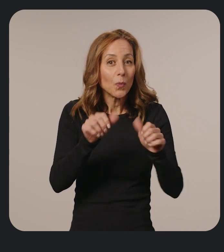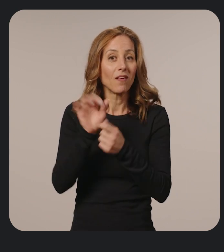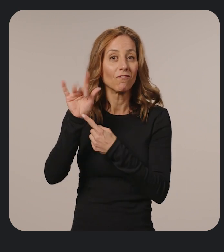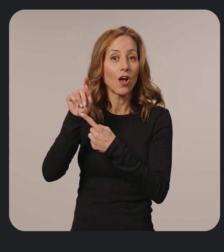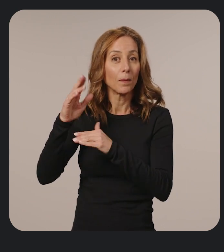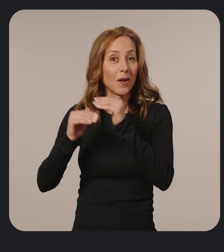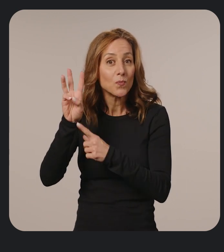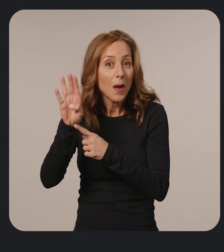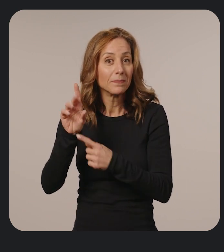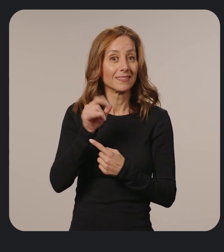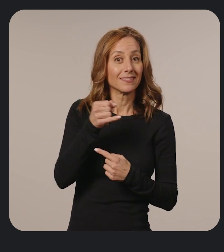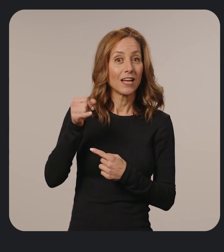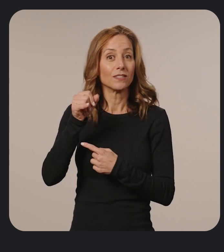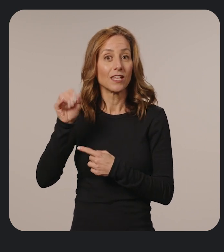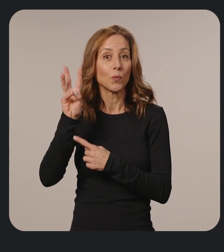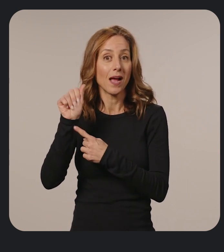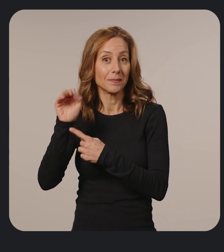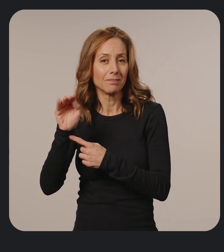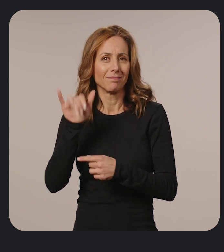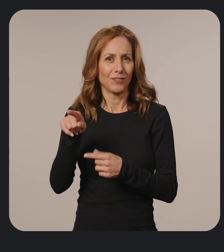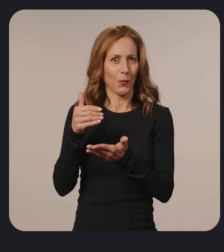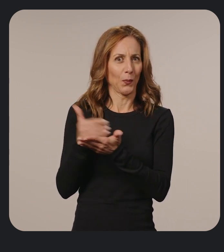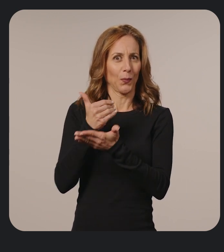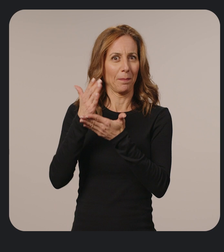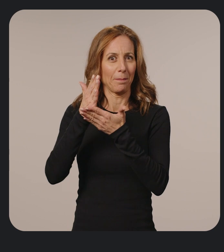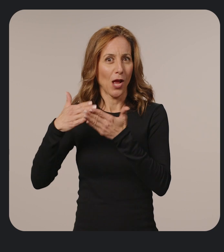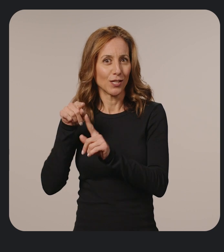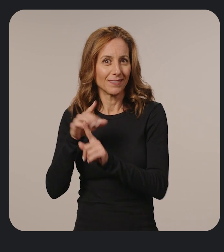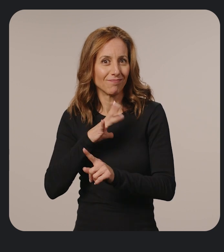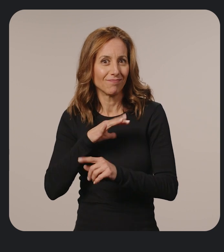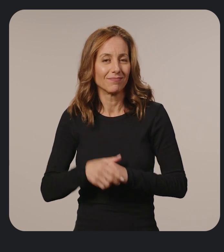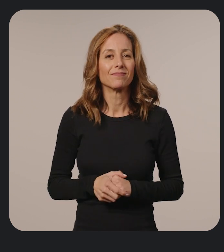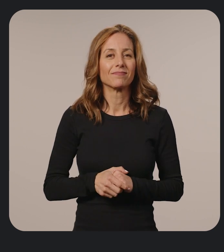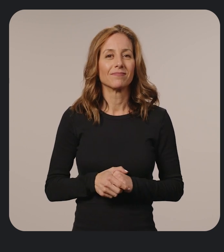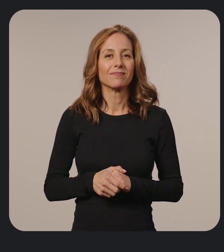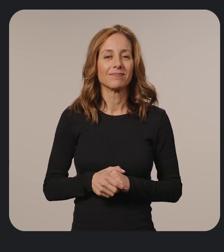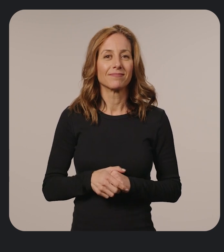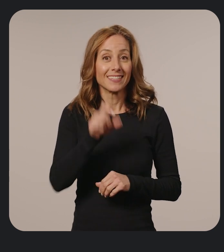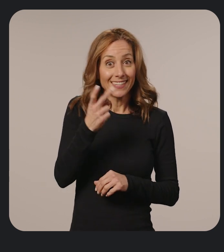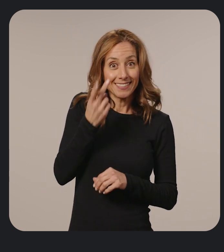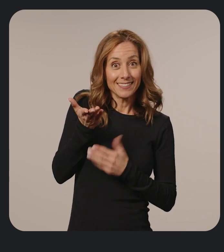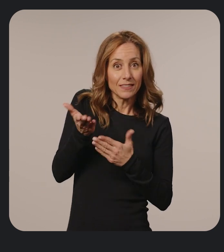I can do that with Flutter build web --wasm. And it's that --wasm that's the new part.